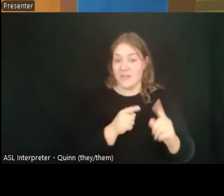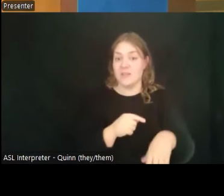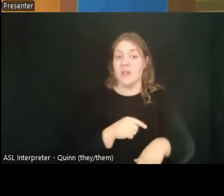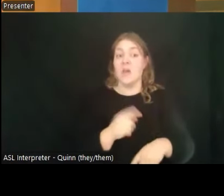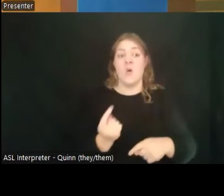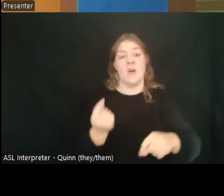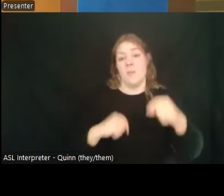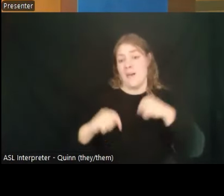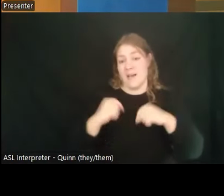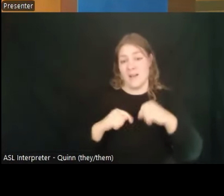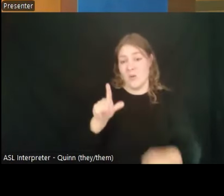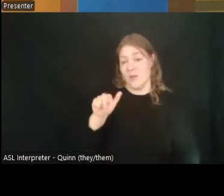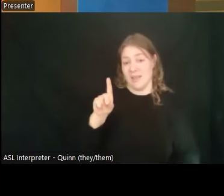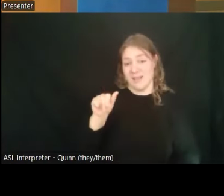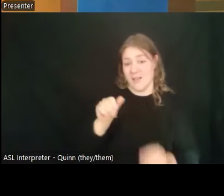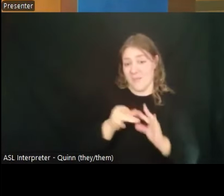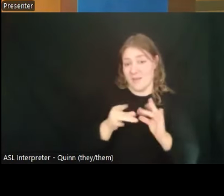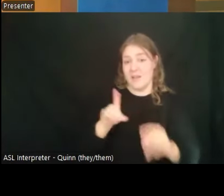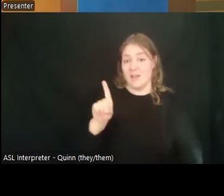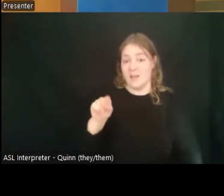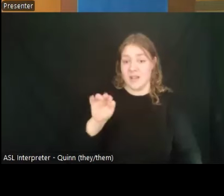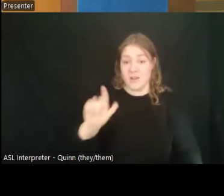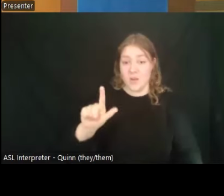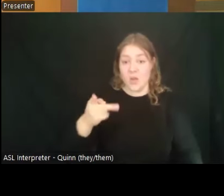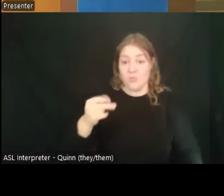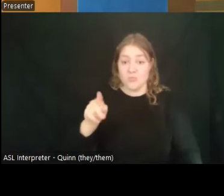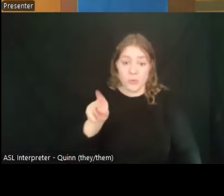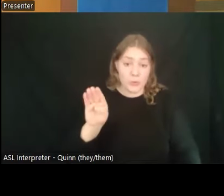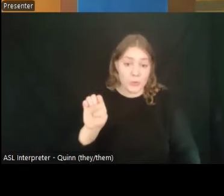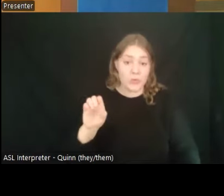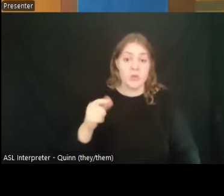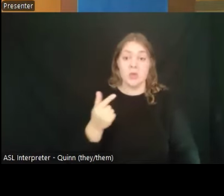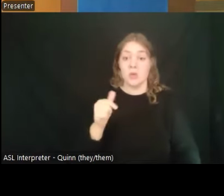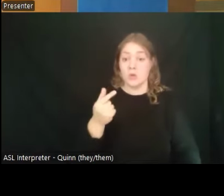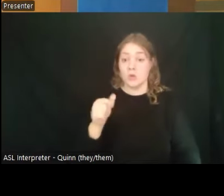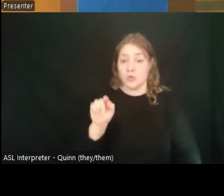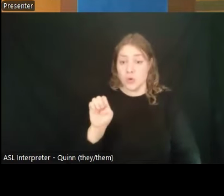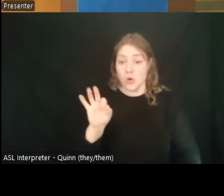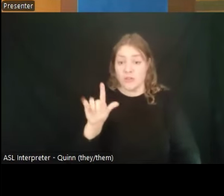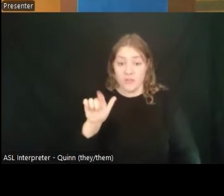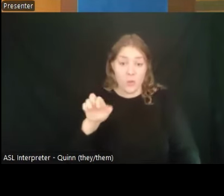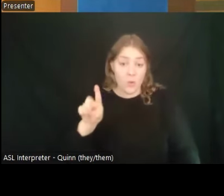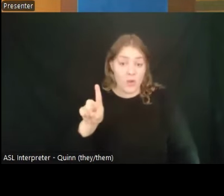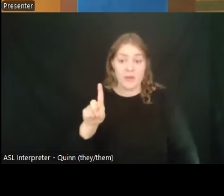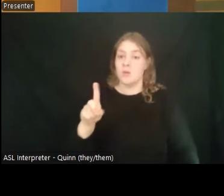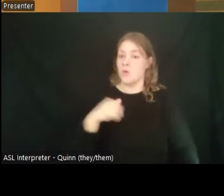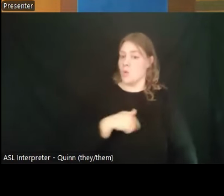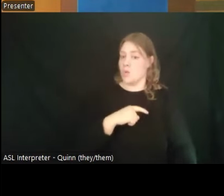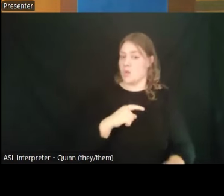when Linda talked about um Danel prud and George Floyd um we we had an art show where as adults